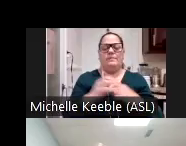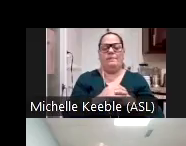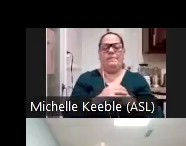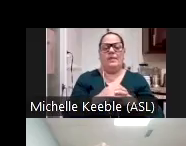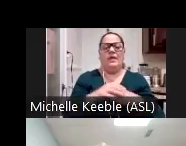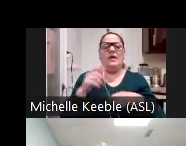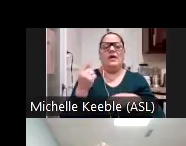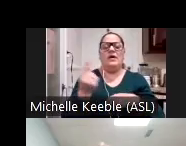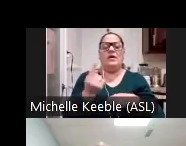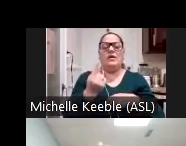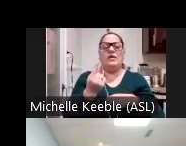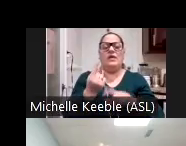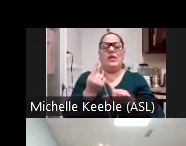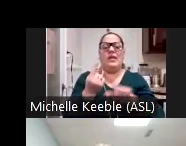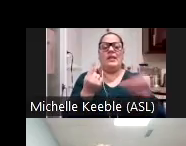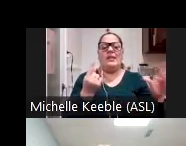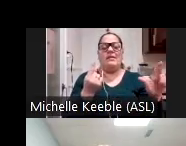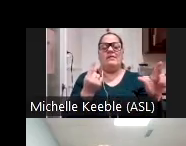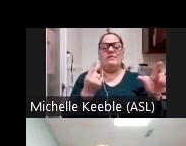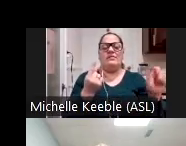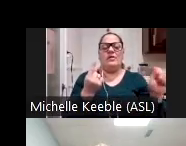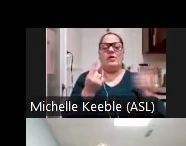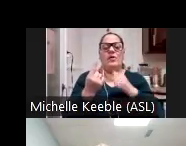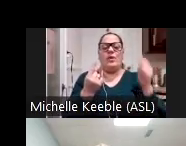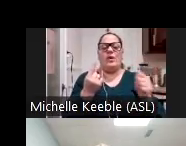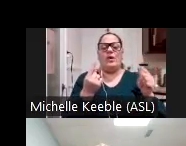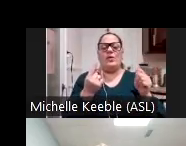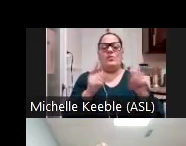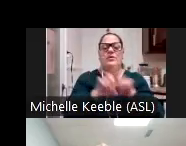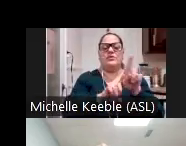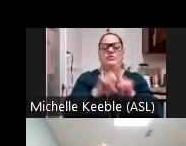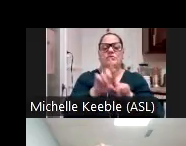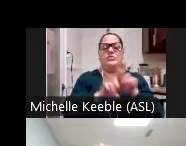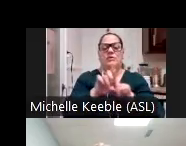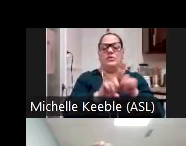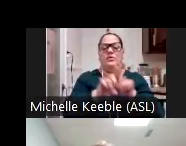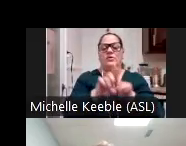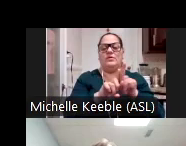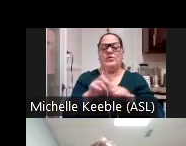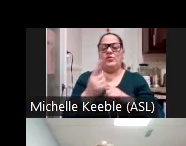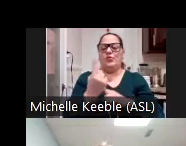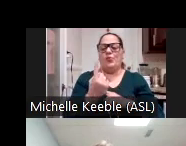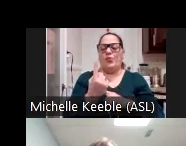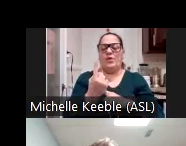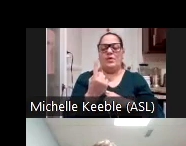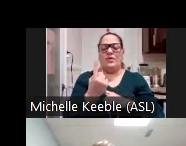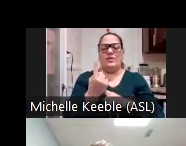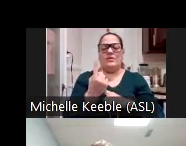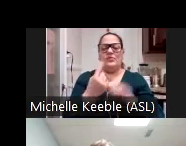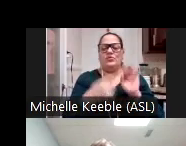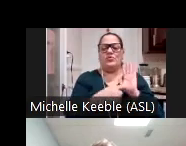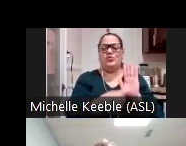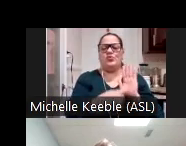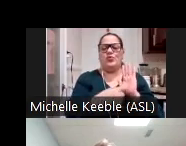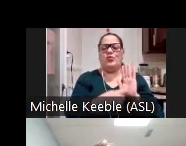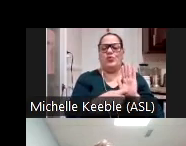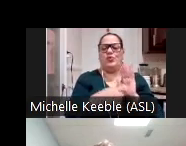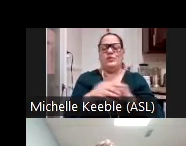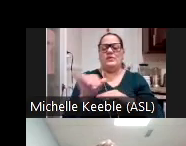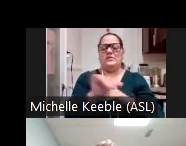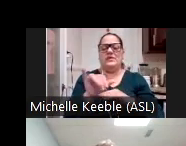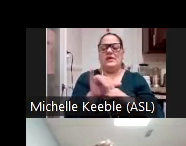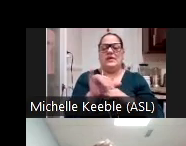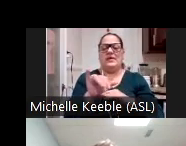in her left hand a wand with a star because um one of her personas was as the weaver of magic and the